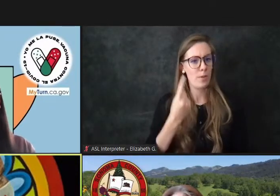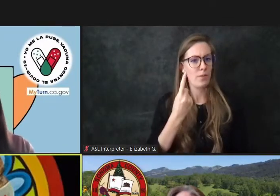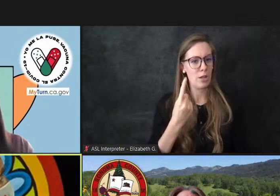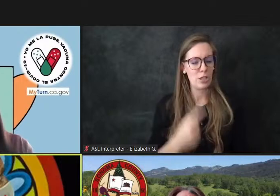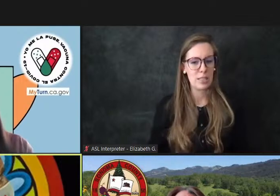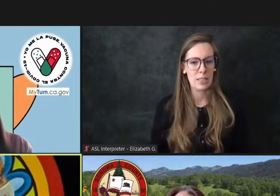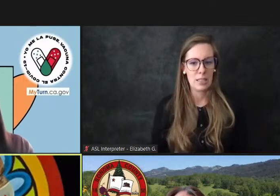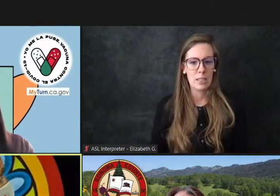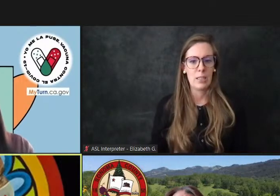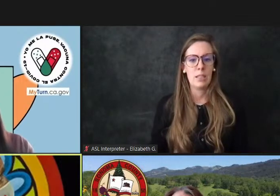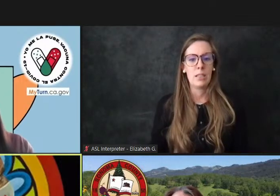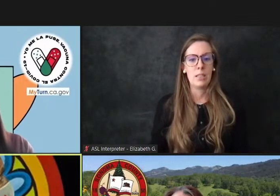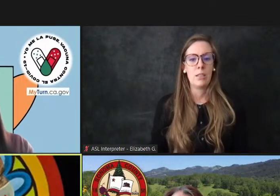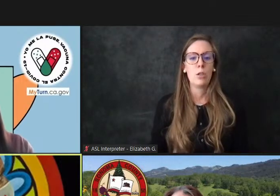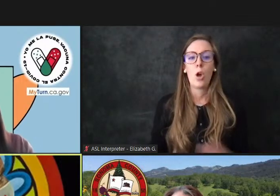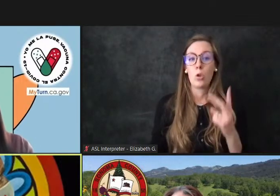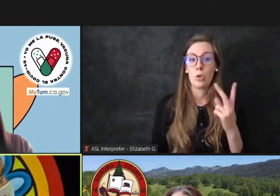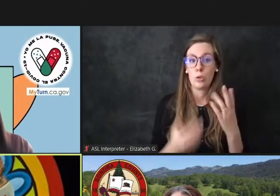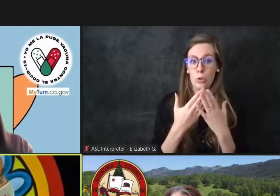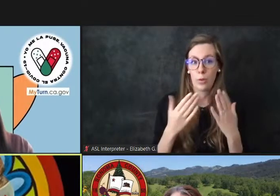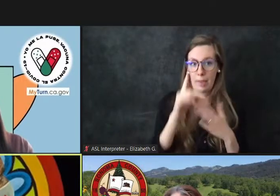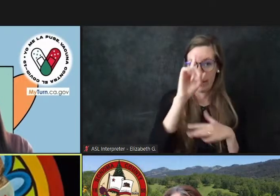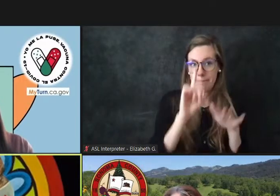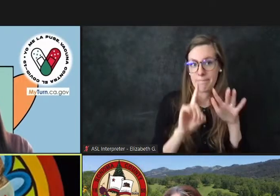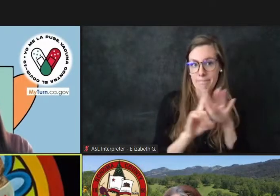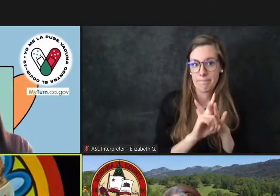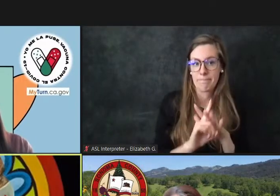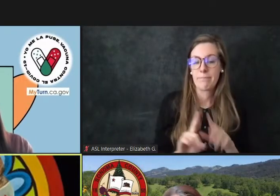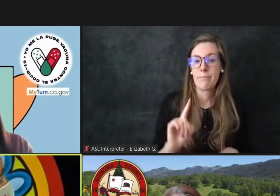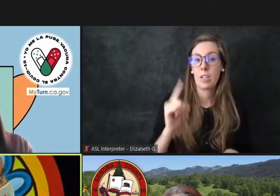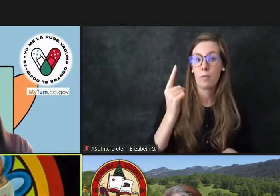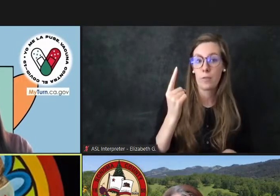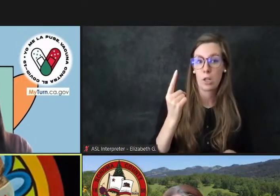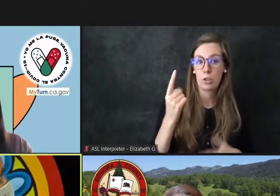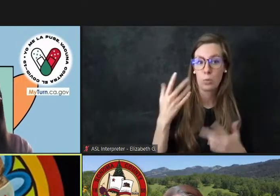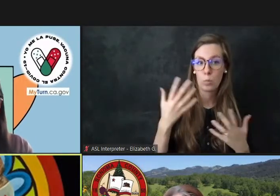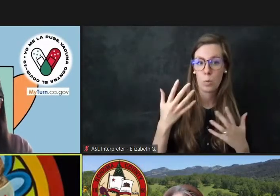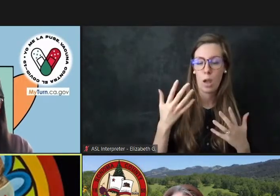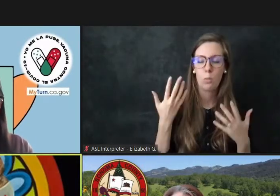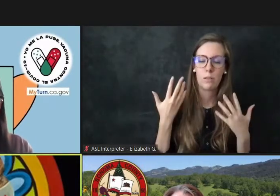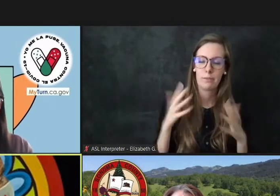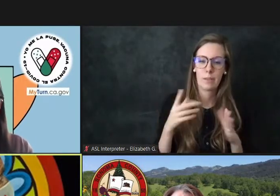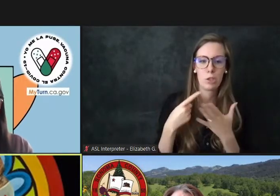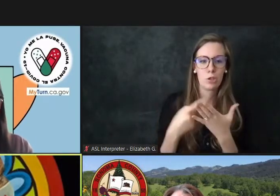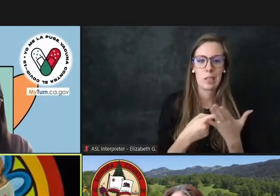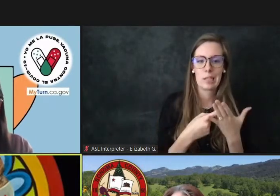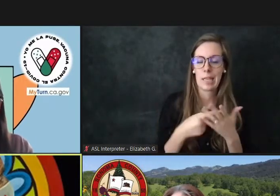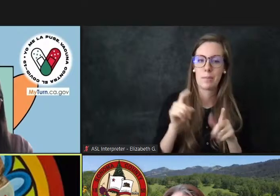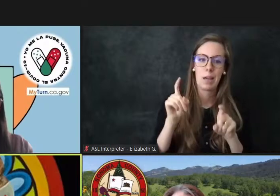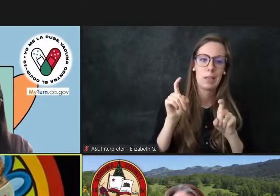Definitely two things. The first one, we talked about the test, the testing.